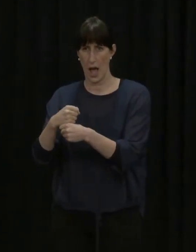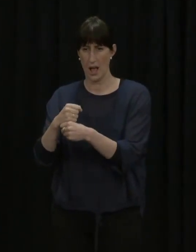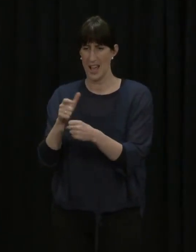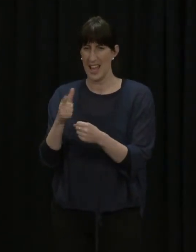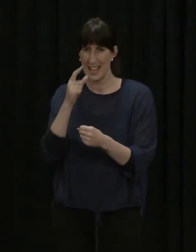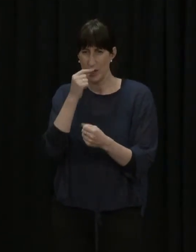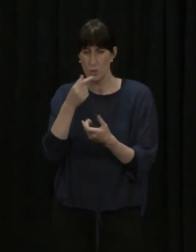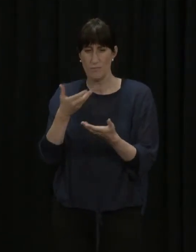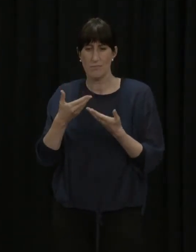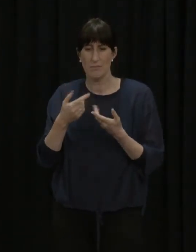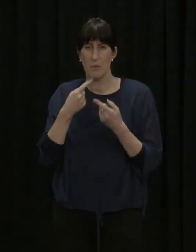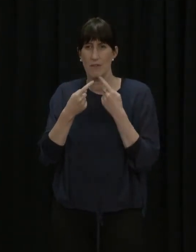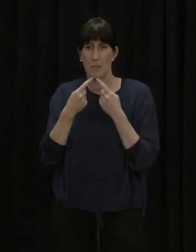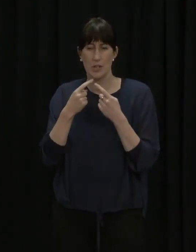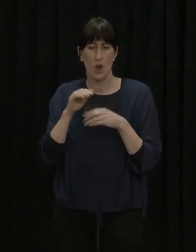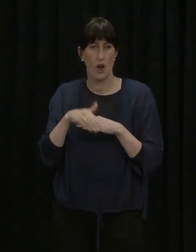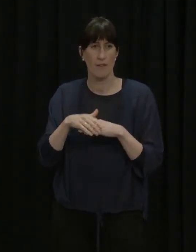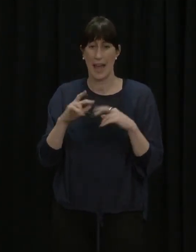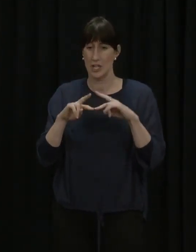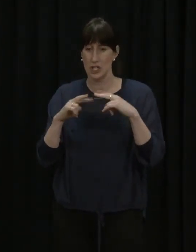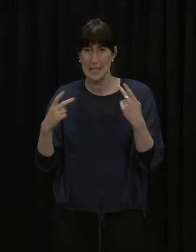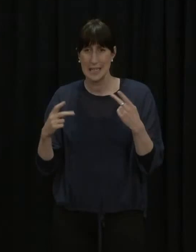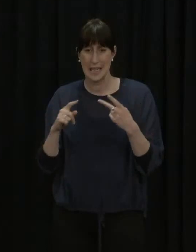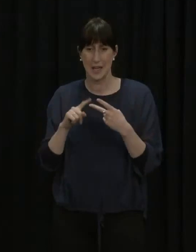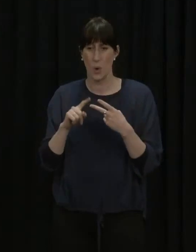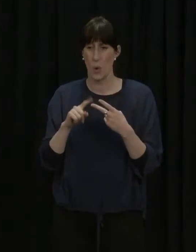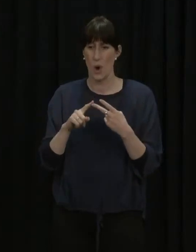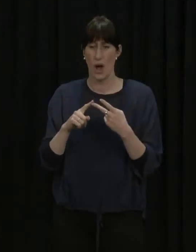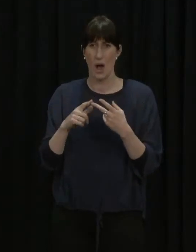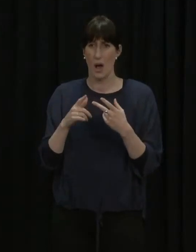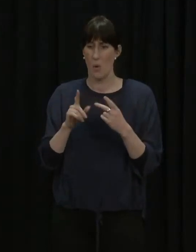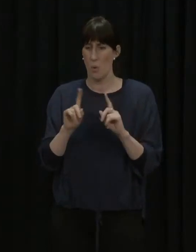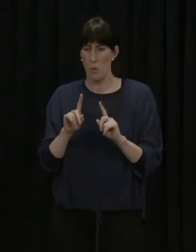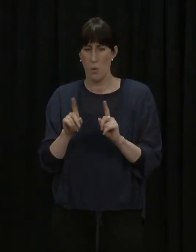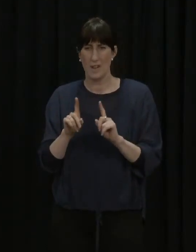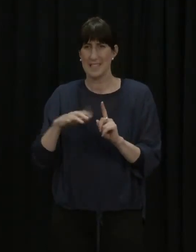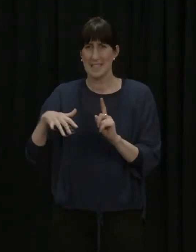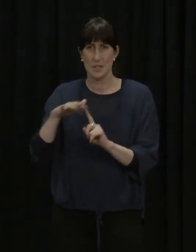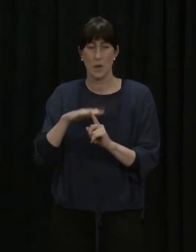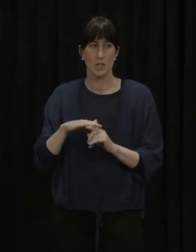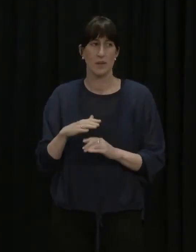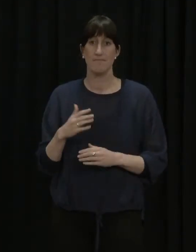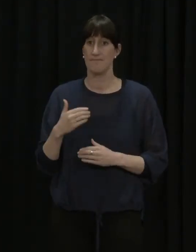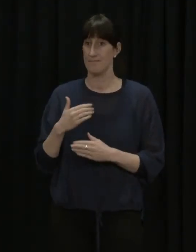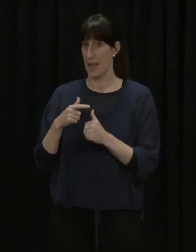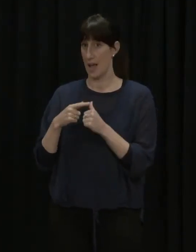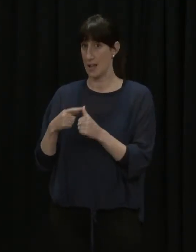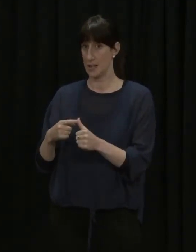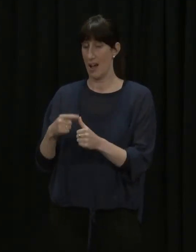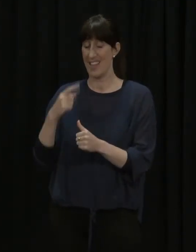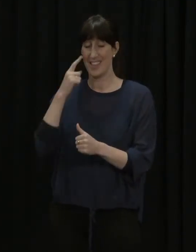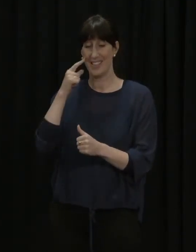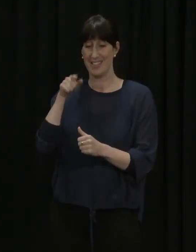On the Christchurch case, have you been given, has any sequencing been done, is there